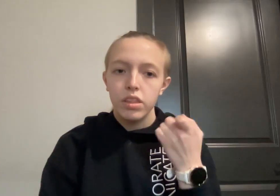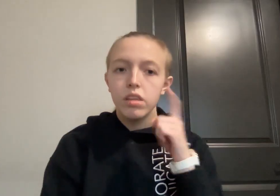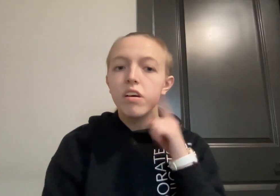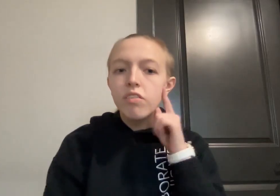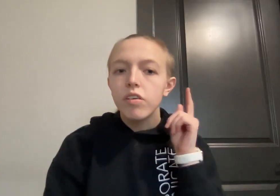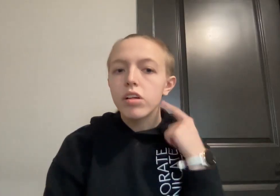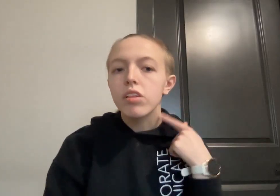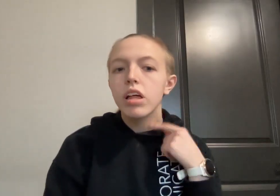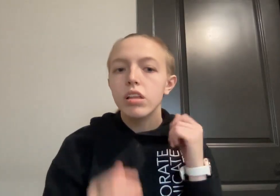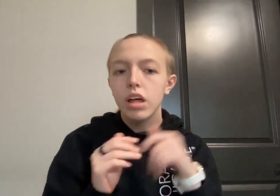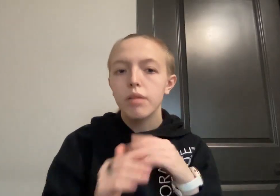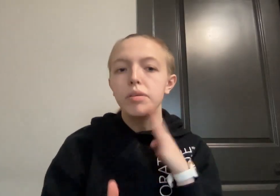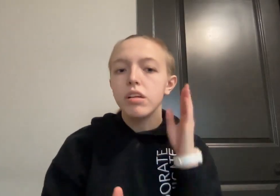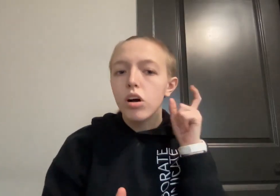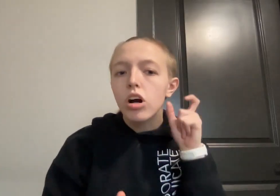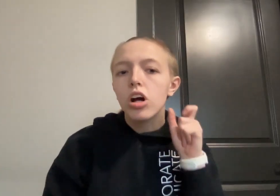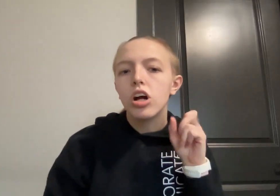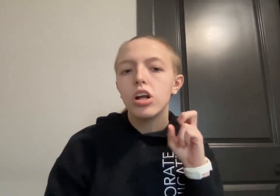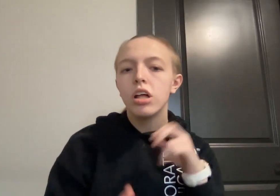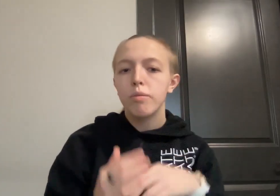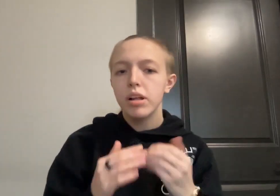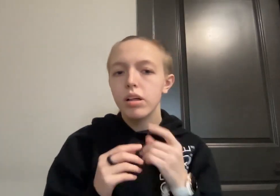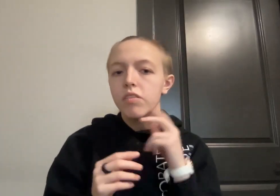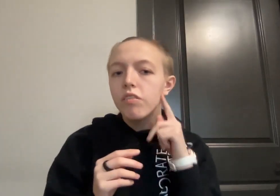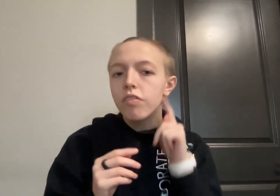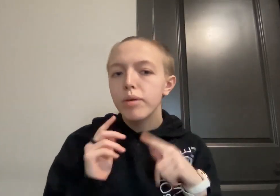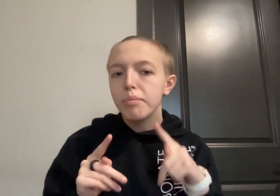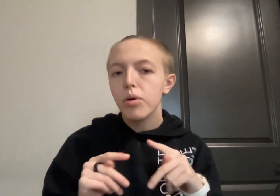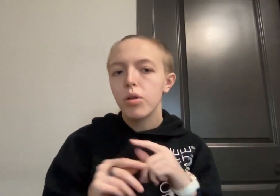The deaf accent can be heard in many deaf people,